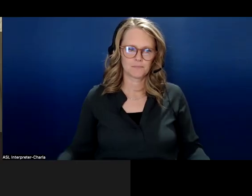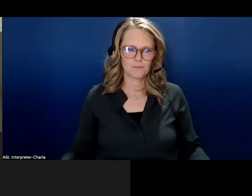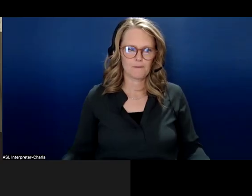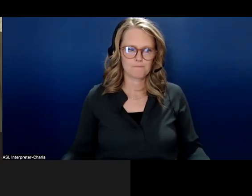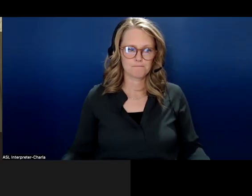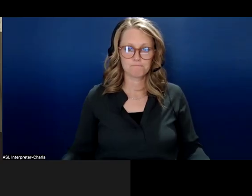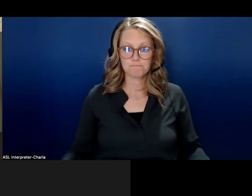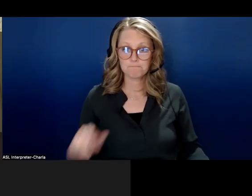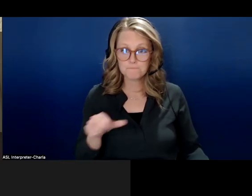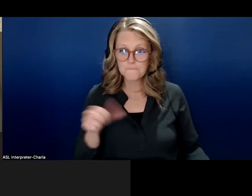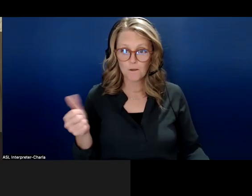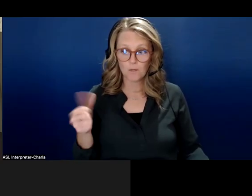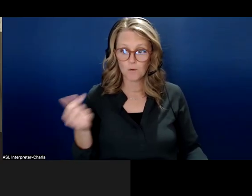Any other questions today?